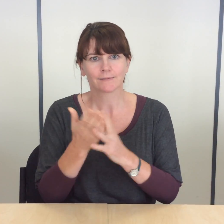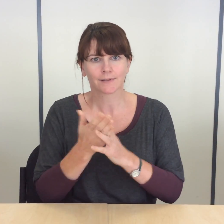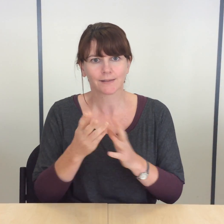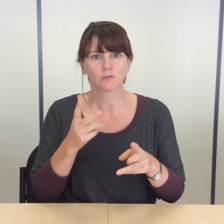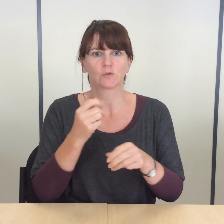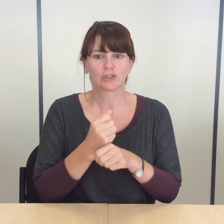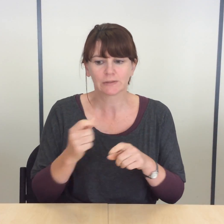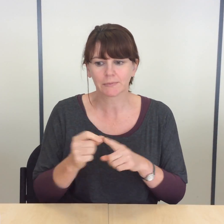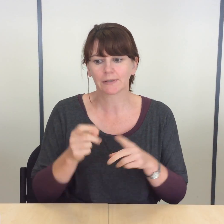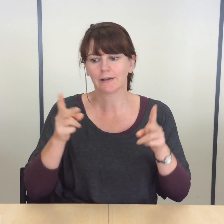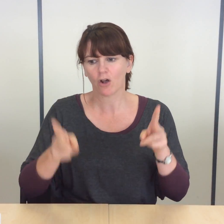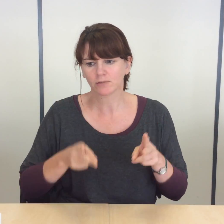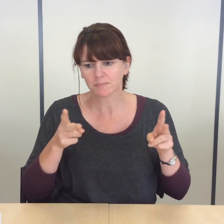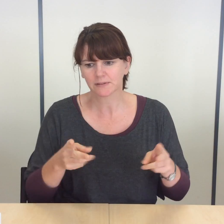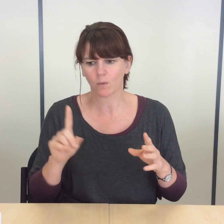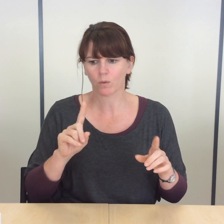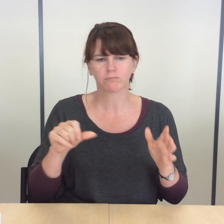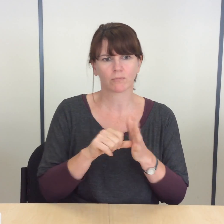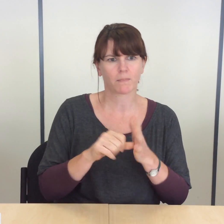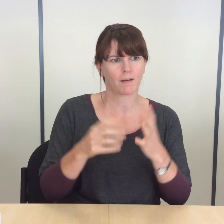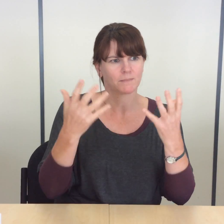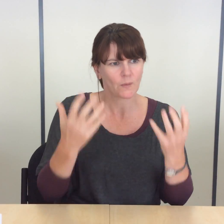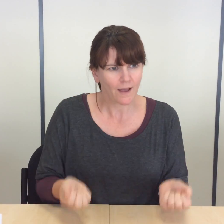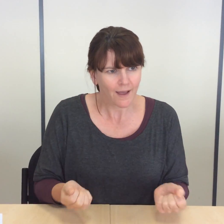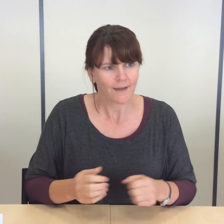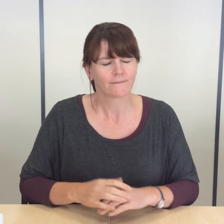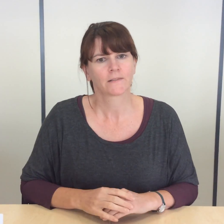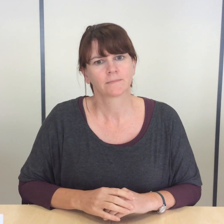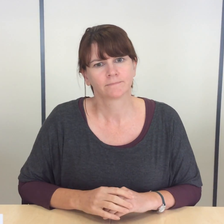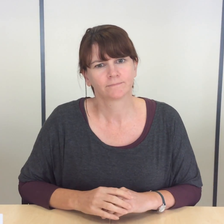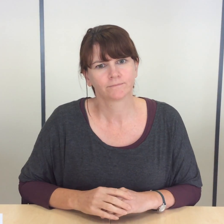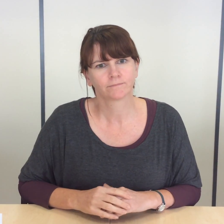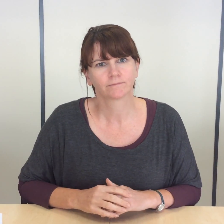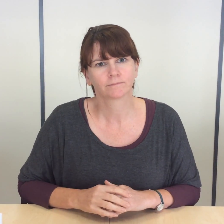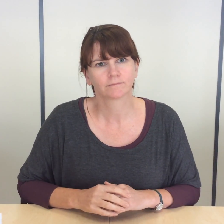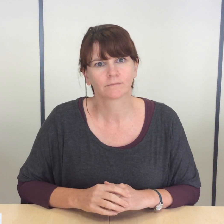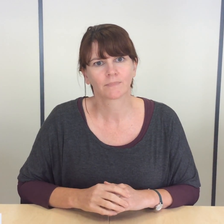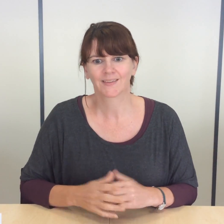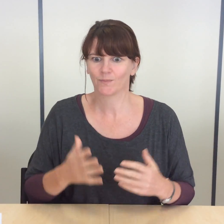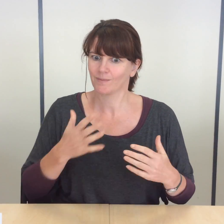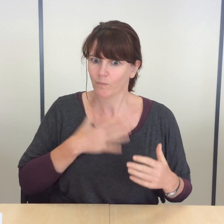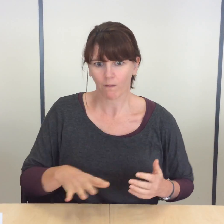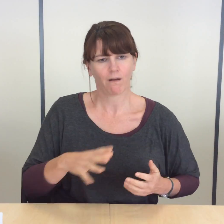regarding access to GPs, any problems you